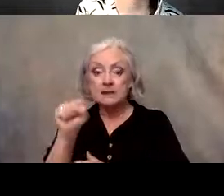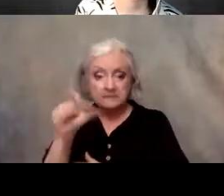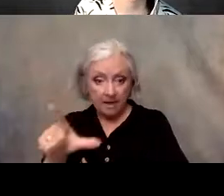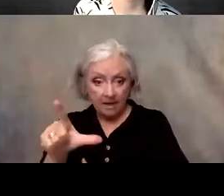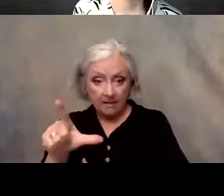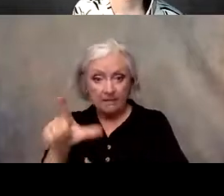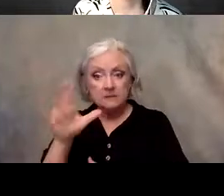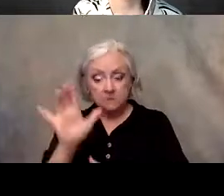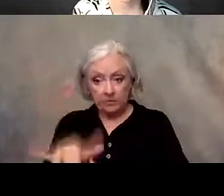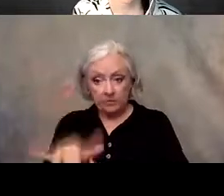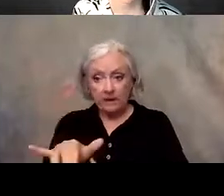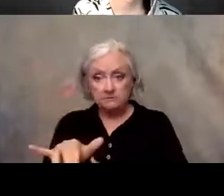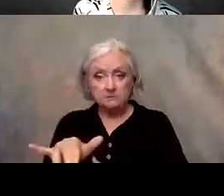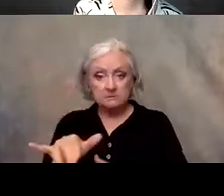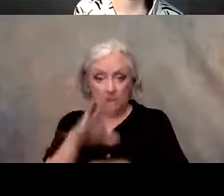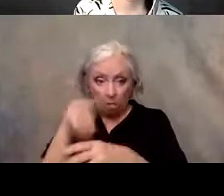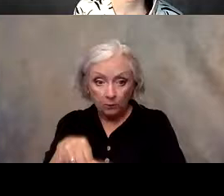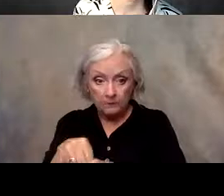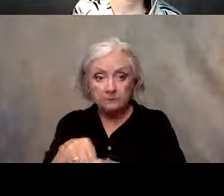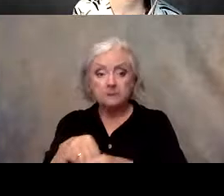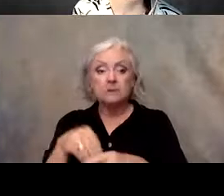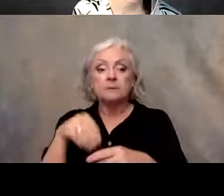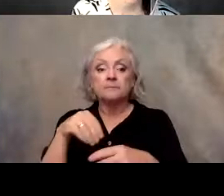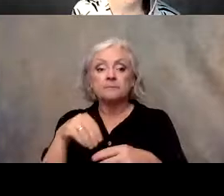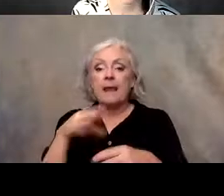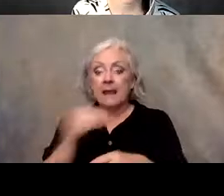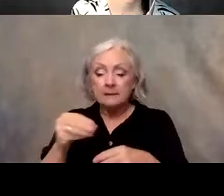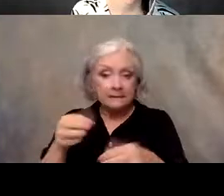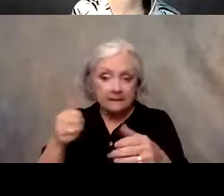for as well as making sure that any directorial notes are included.